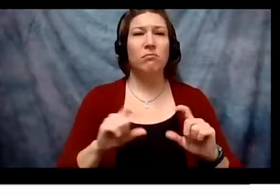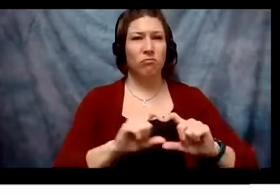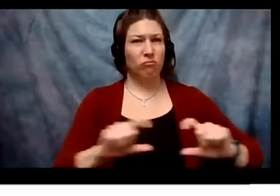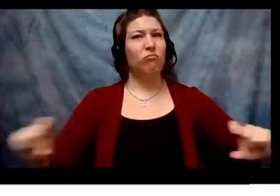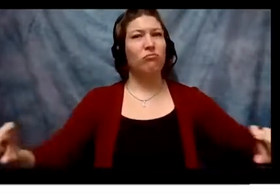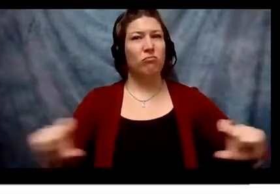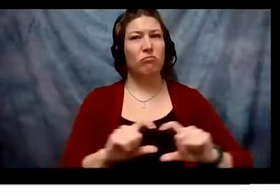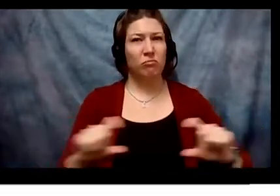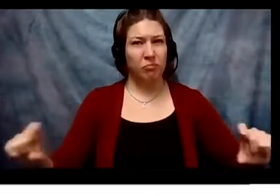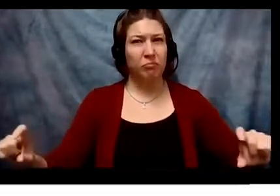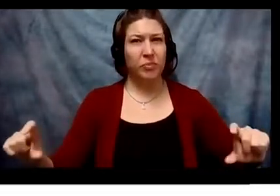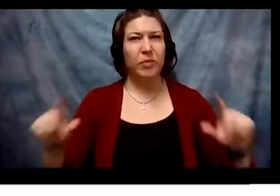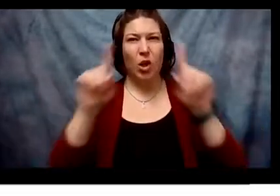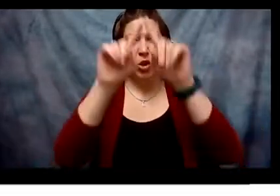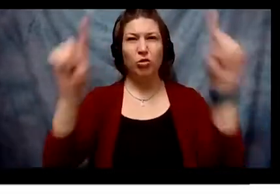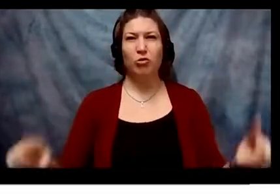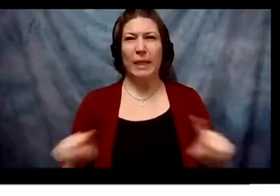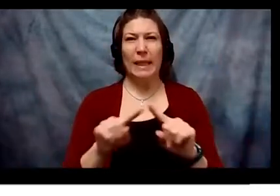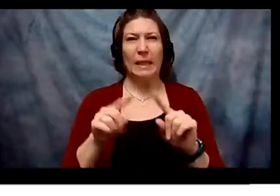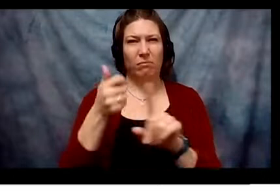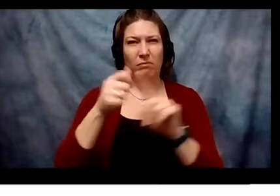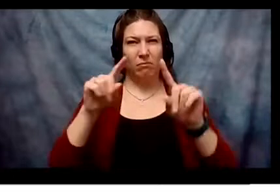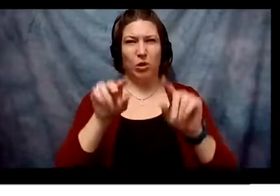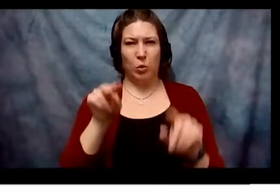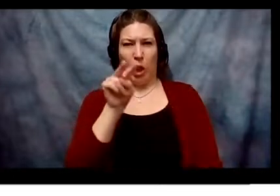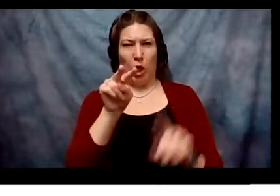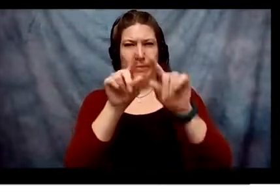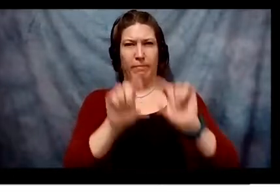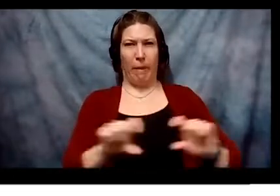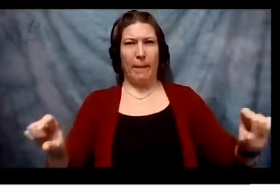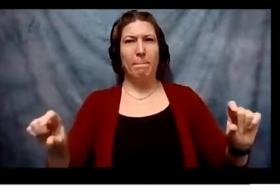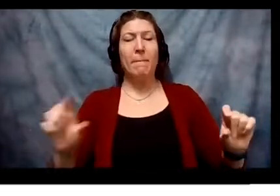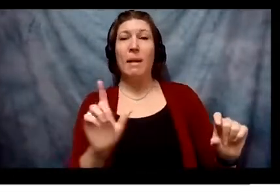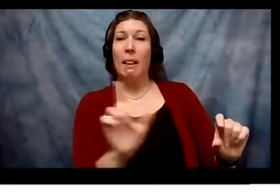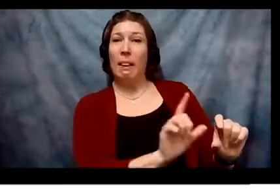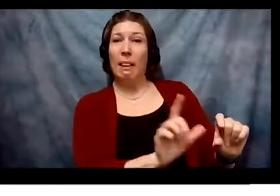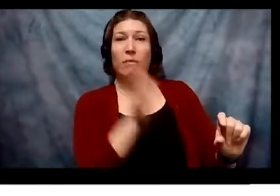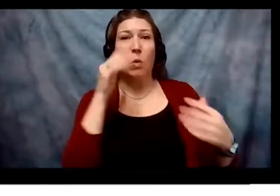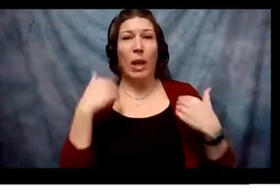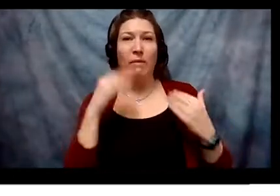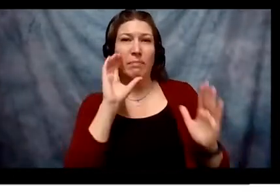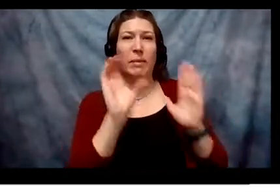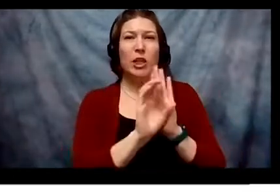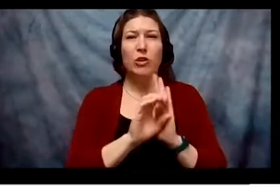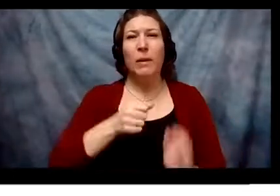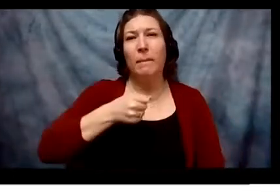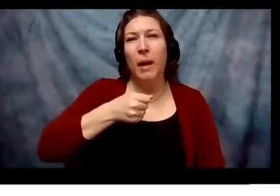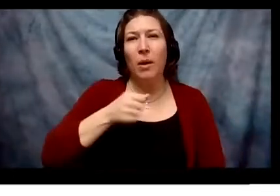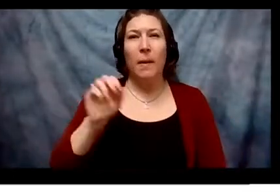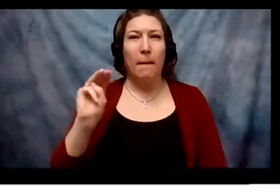At the bottom of your screen. On the far left is an icon of a microphone for muting and